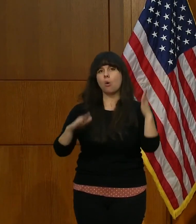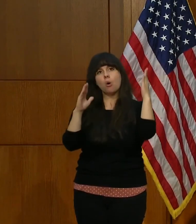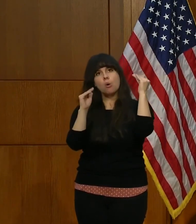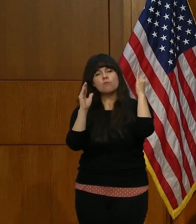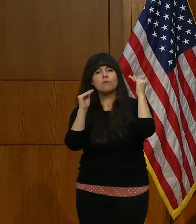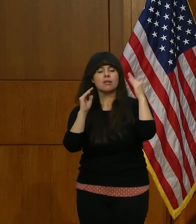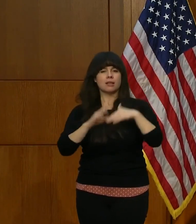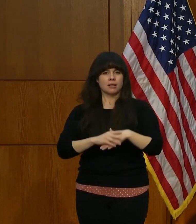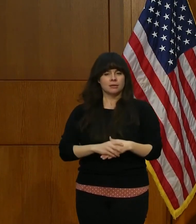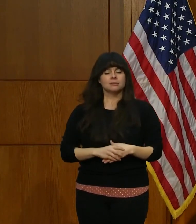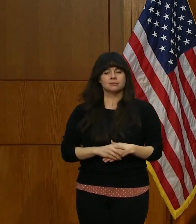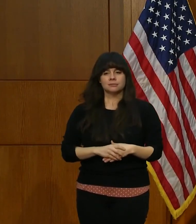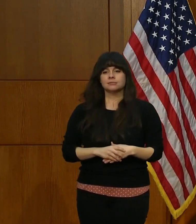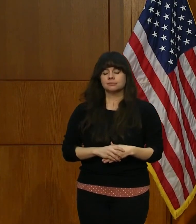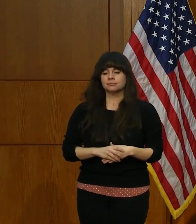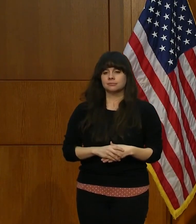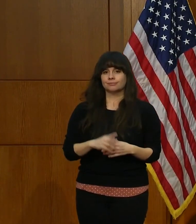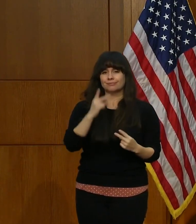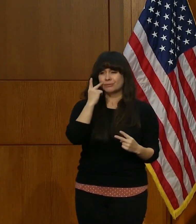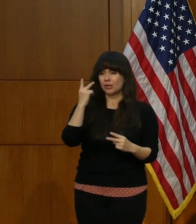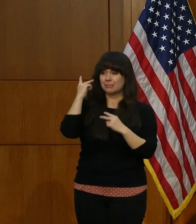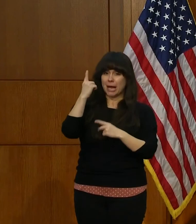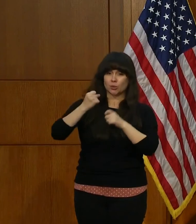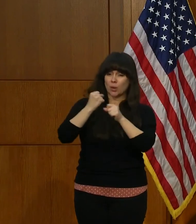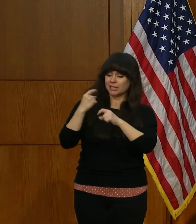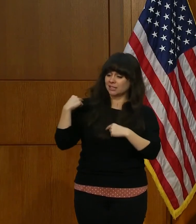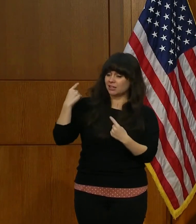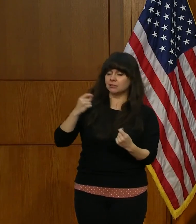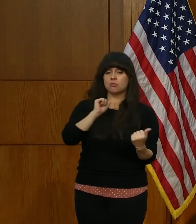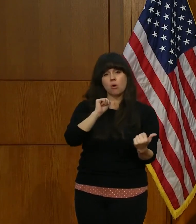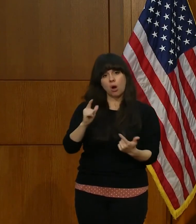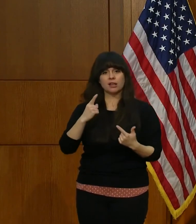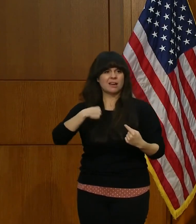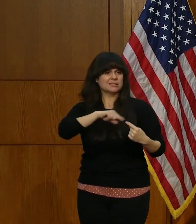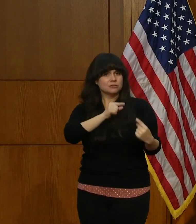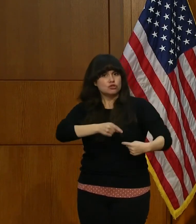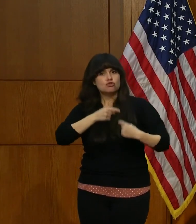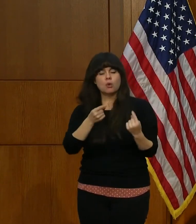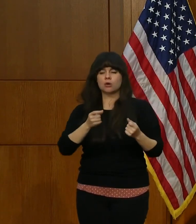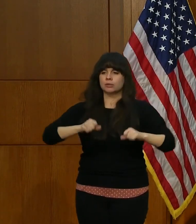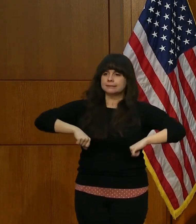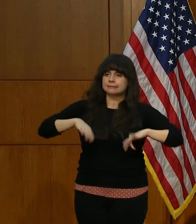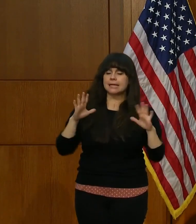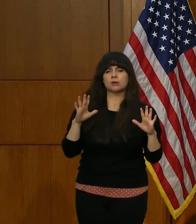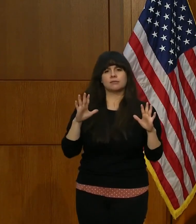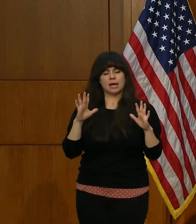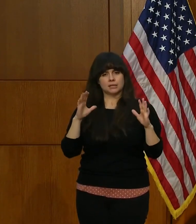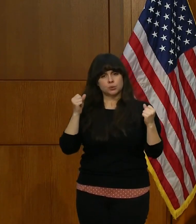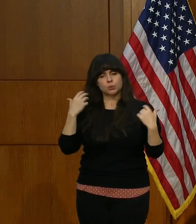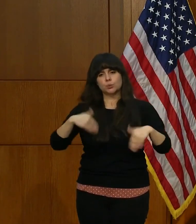THAT AFTERWARDS YOU EMERGE FILLED WITH HOPE. AS WE LOOK BACK. IT'S BEEN A DIFFICULT